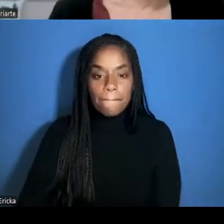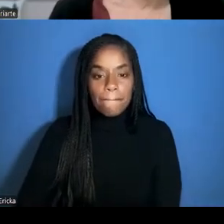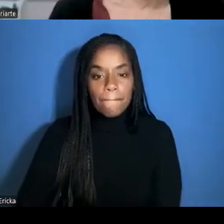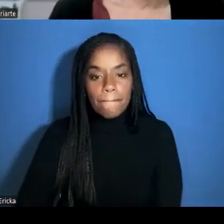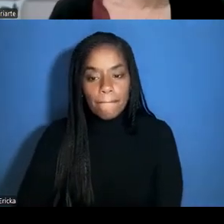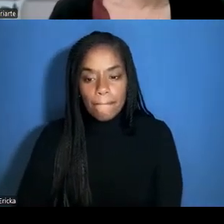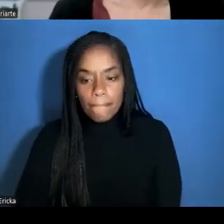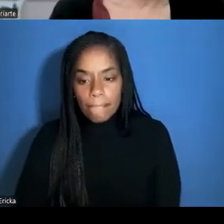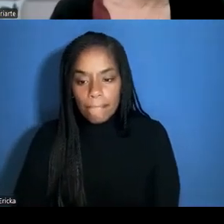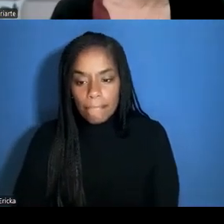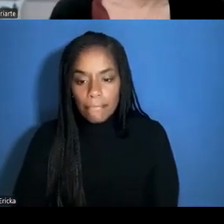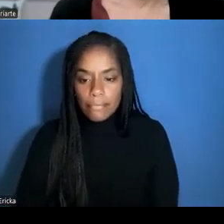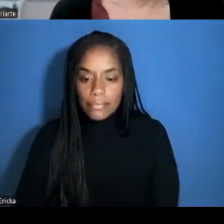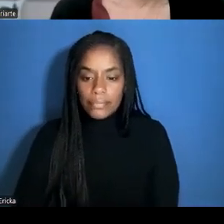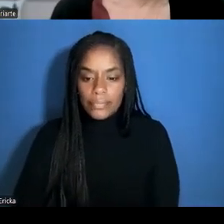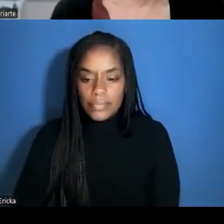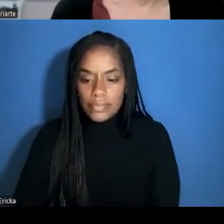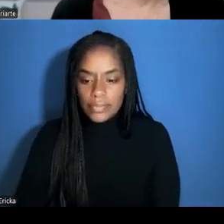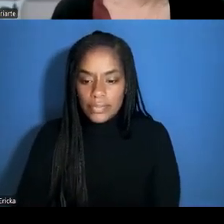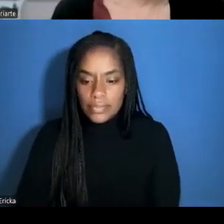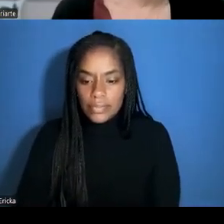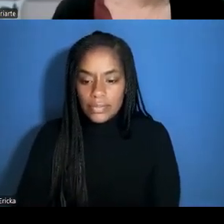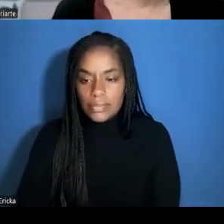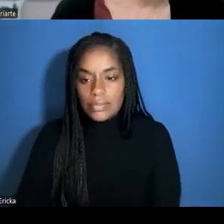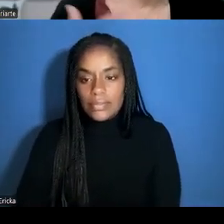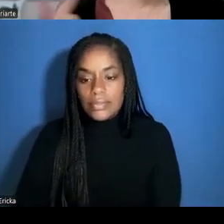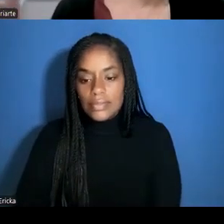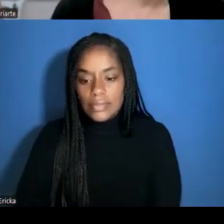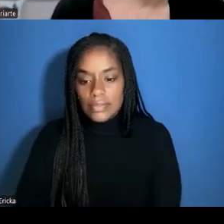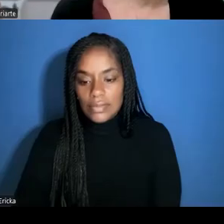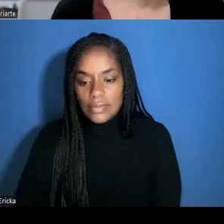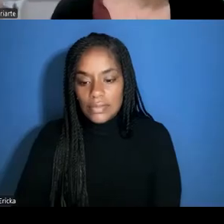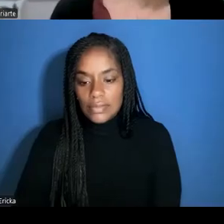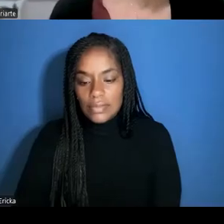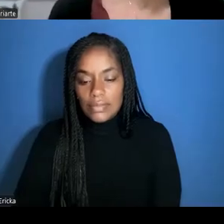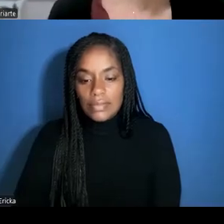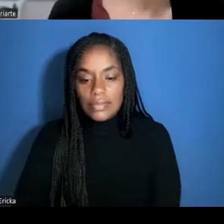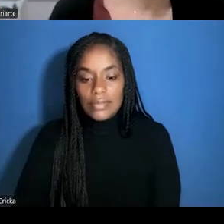And you know, with an Able account anyone can put money in.